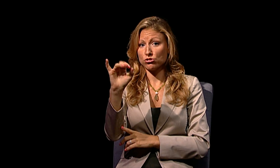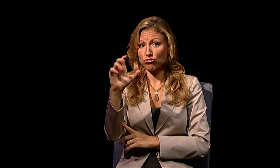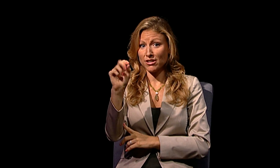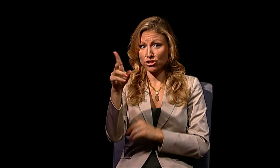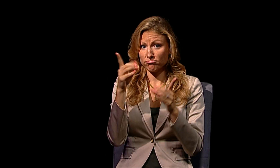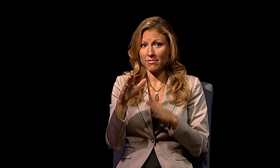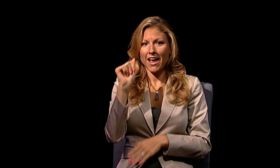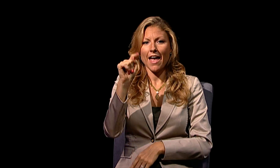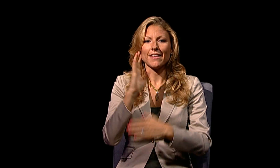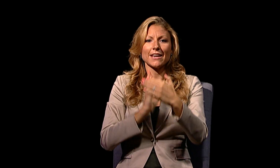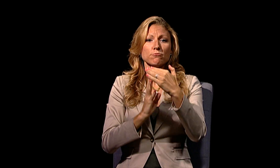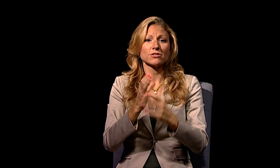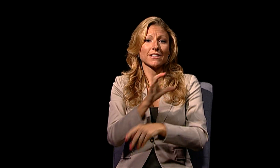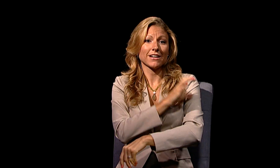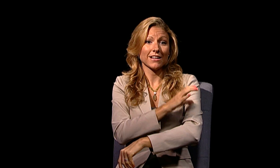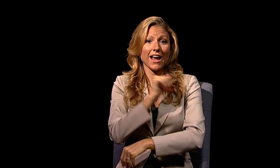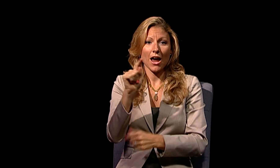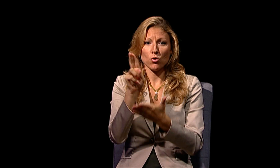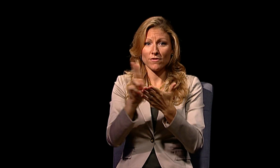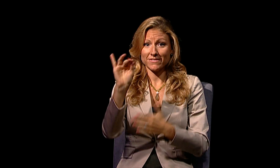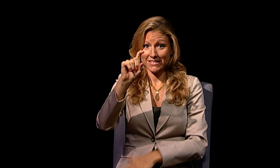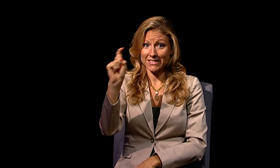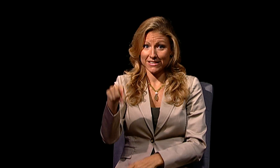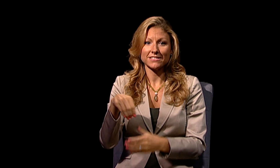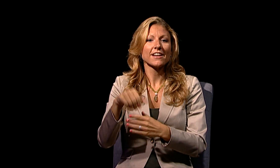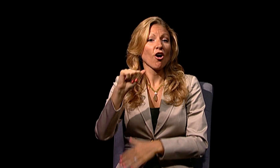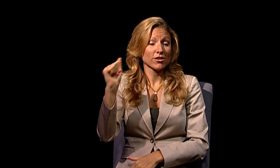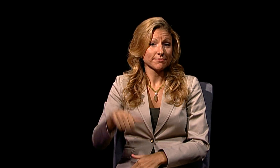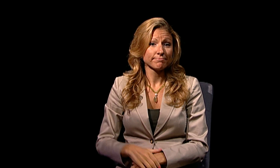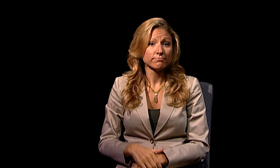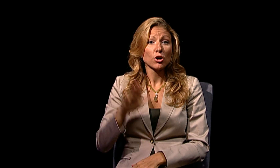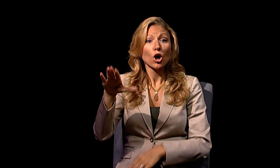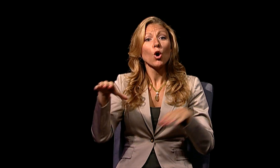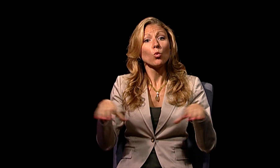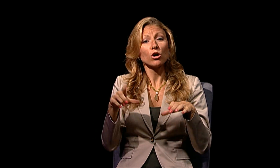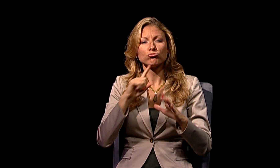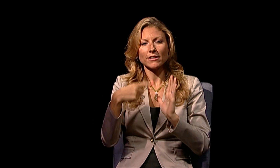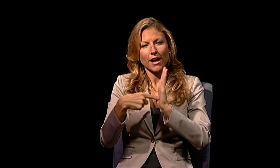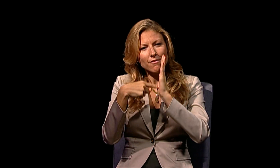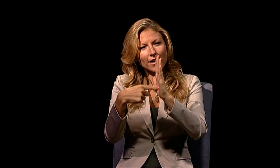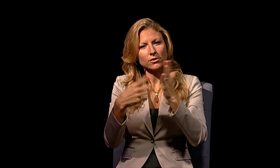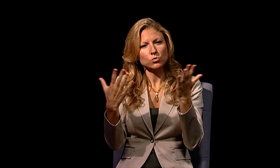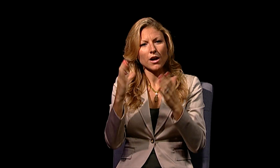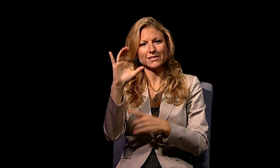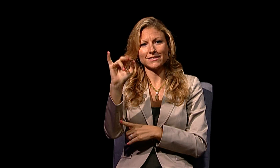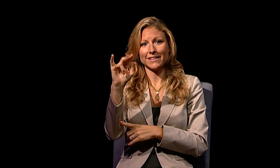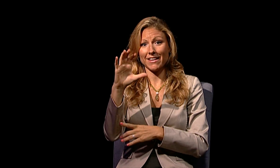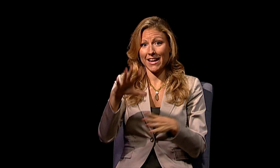AND CO-DIRECTOR OF THE IMMIGRATION CLINIC AT THE UNIVERSITY OF TEXAS AT AUSTIN. HER WORK EXEMPLIFIES WHAT CIVIC ENGAGEMENT